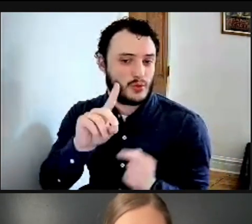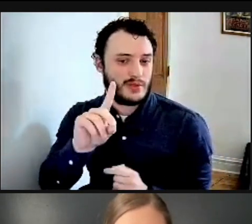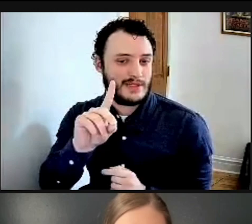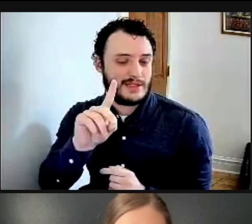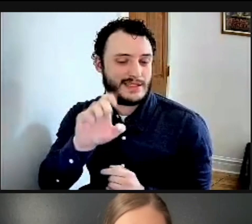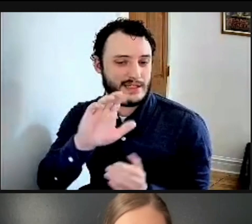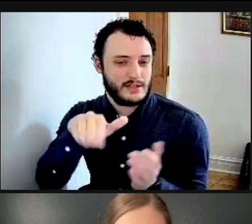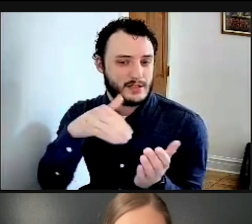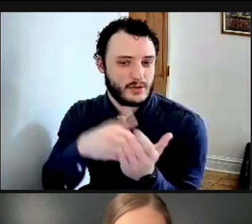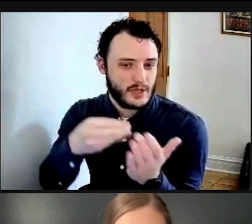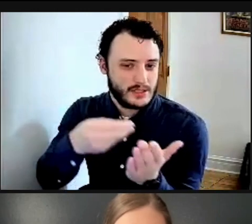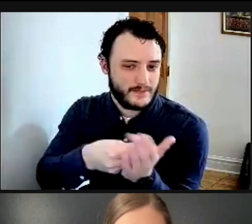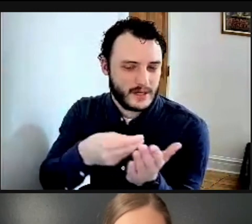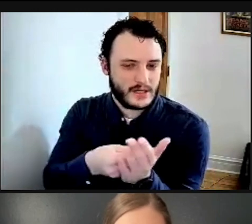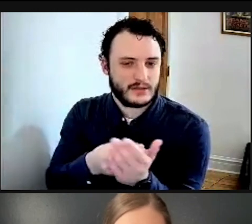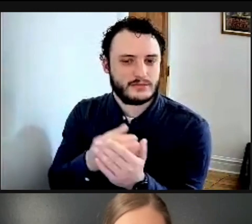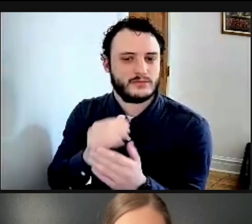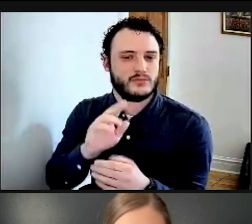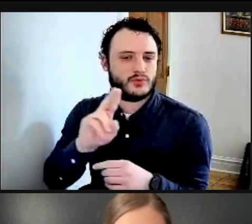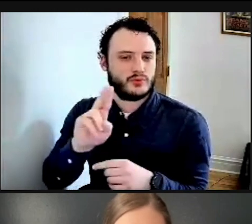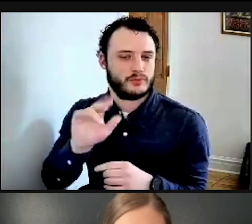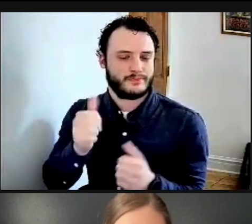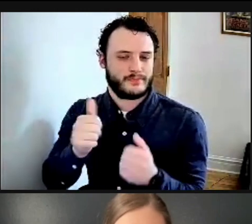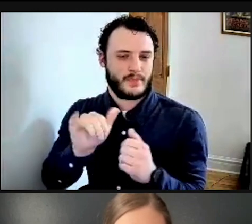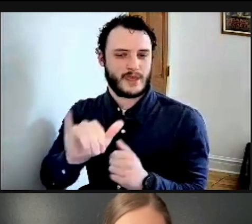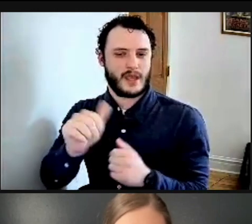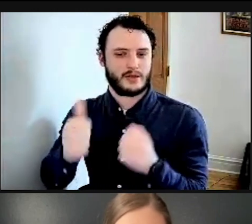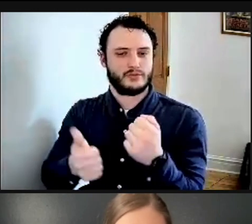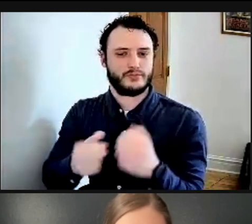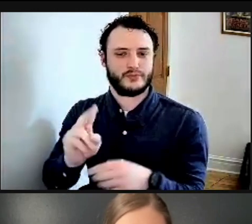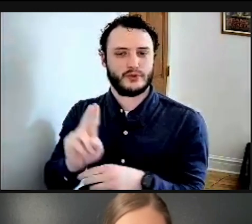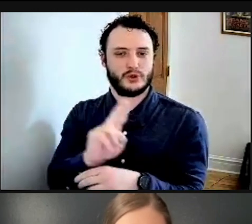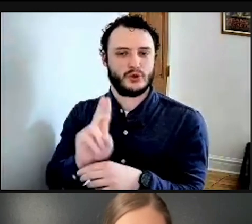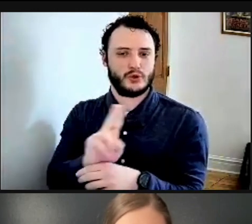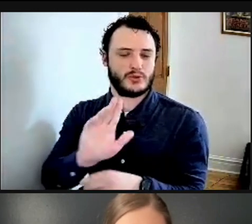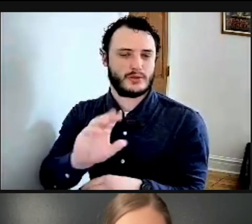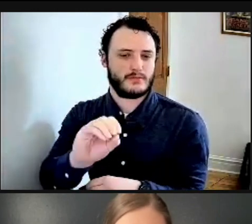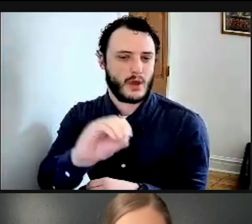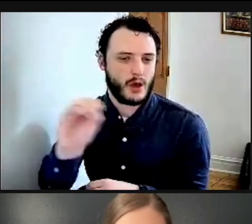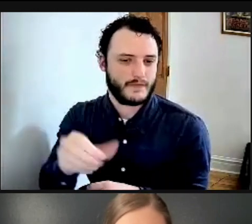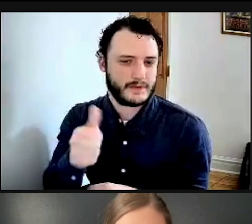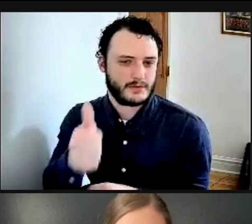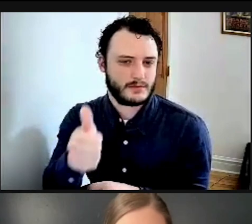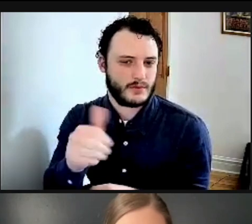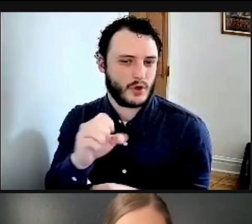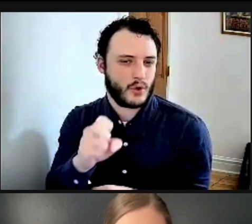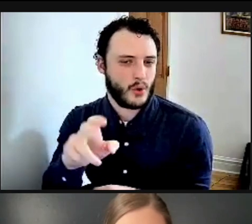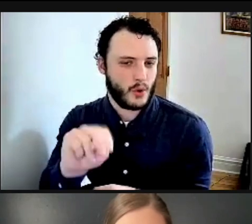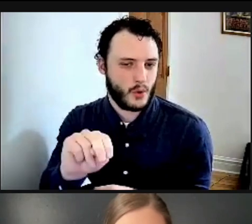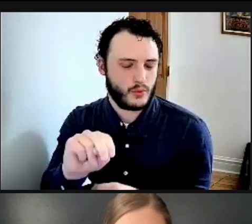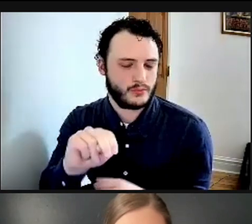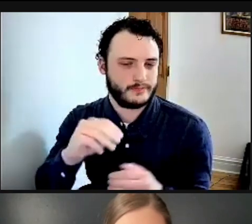rather than just one department. So when we see decentralized funding,